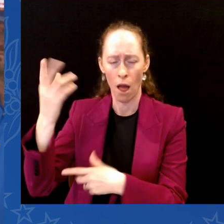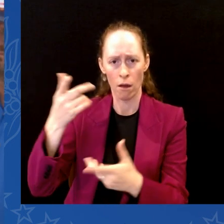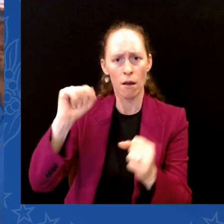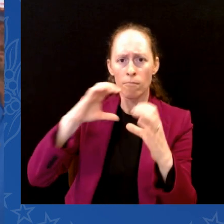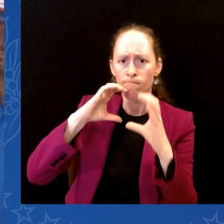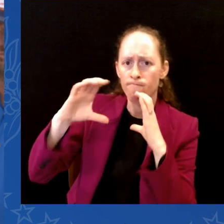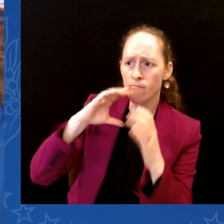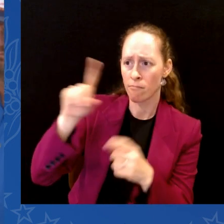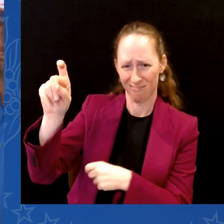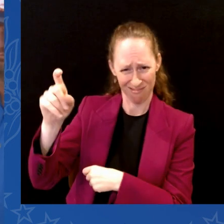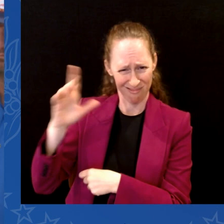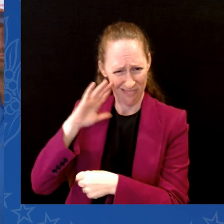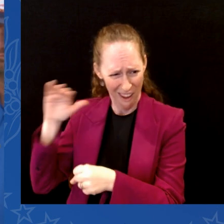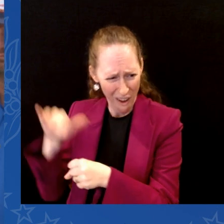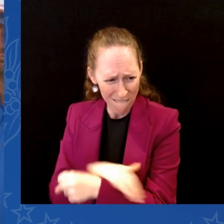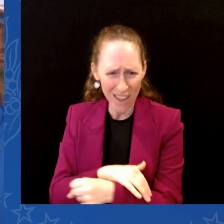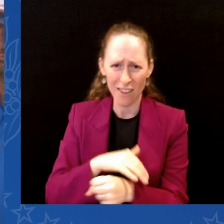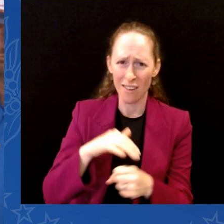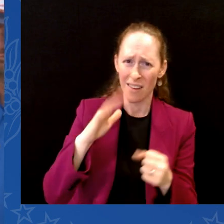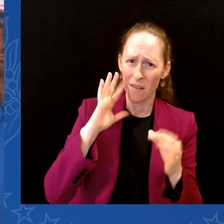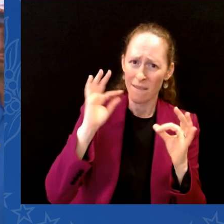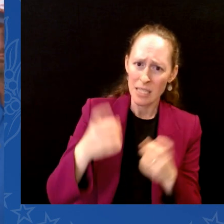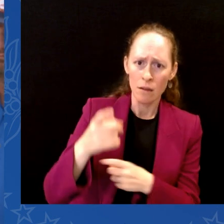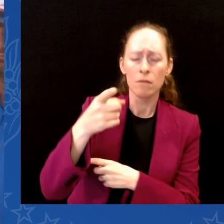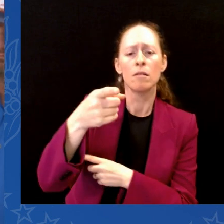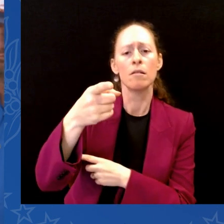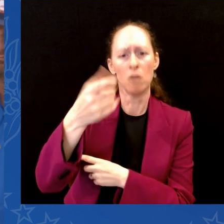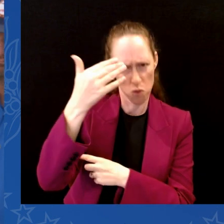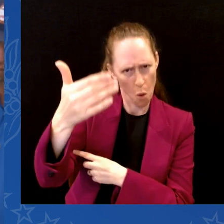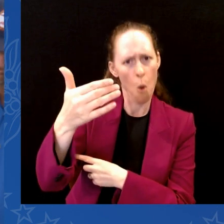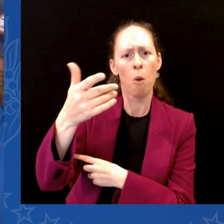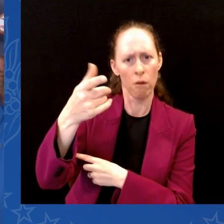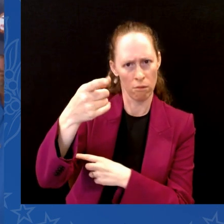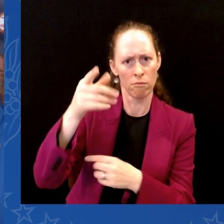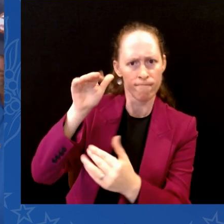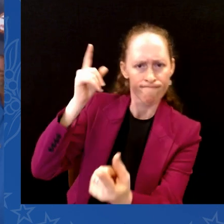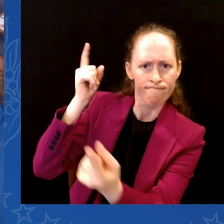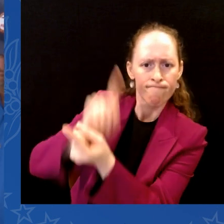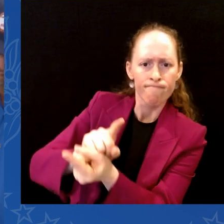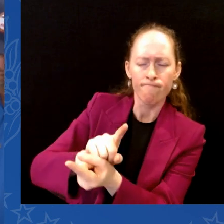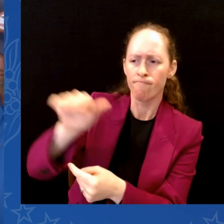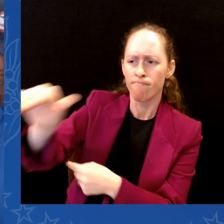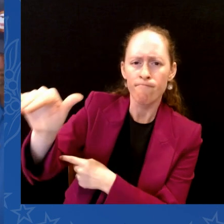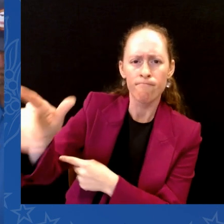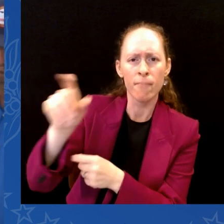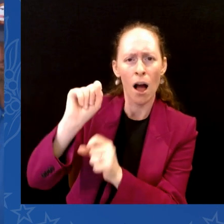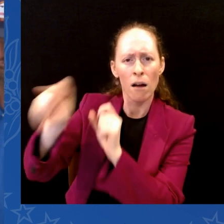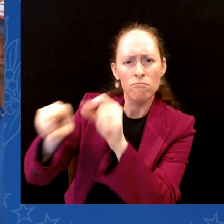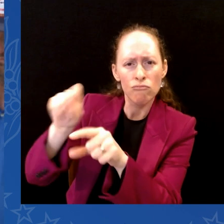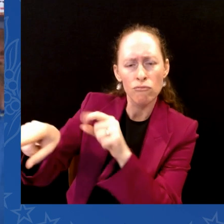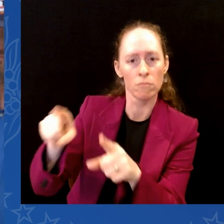you can show up and determine in one place -- one place; meet with your insurance company;